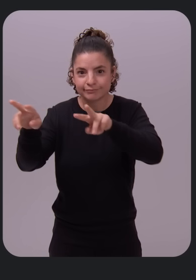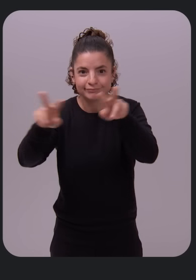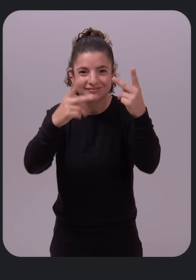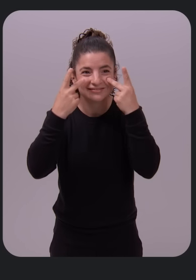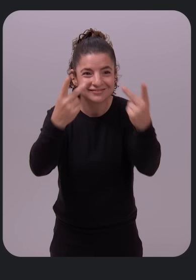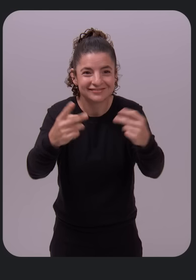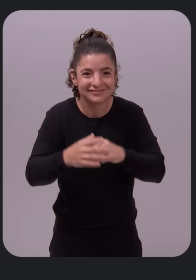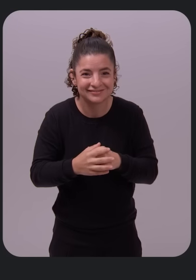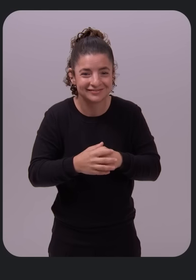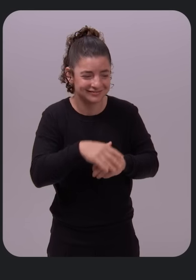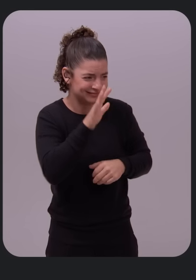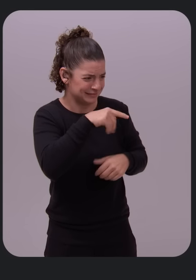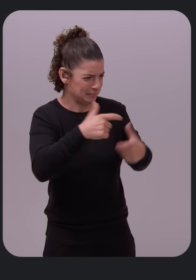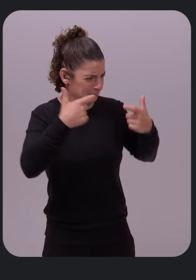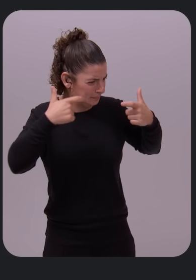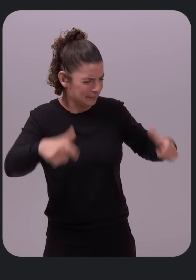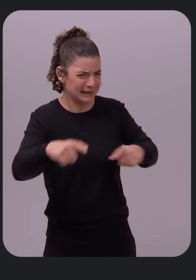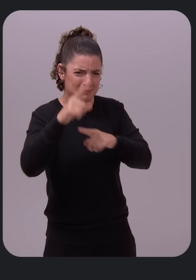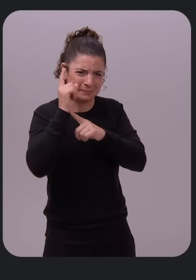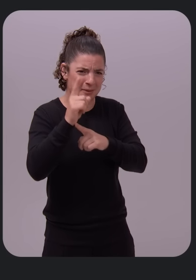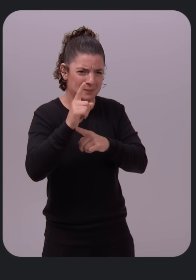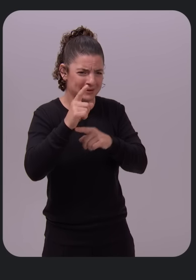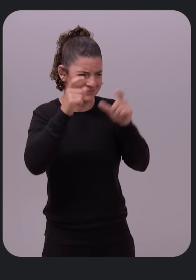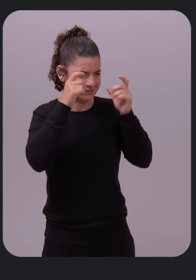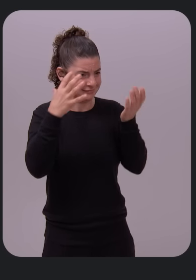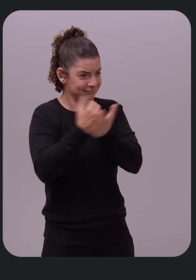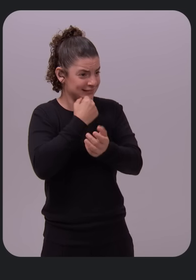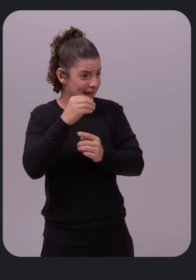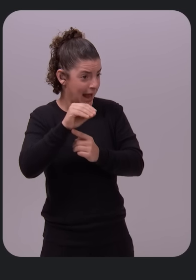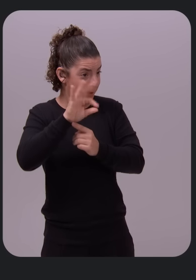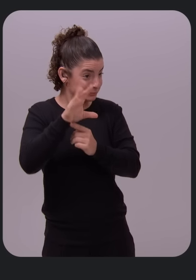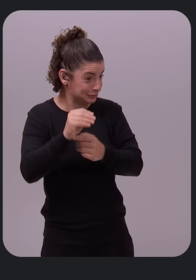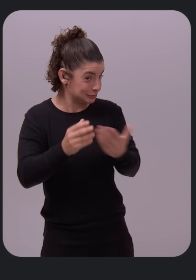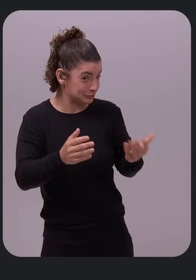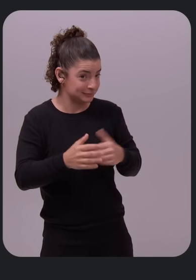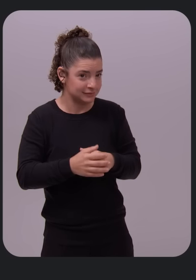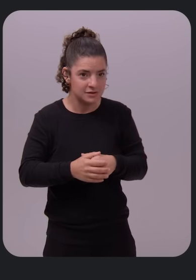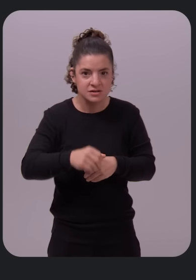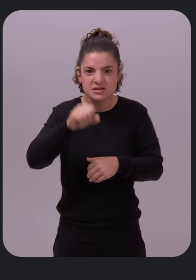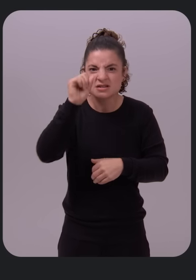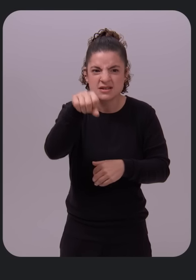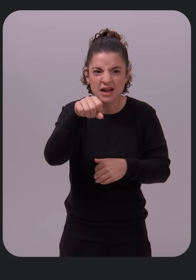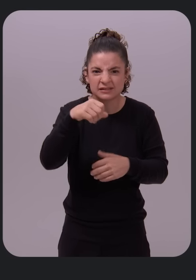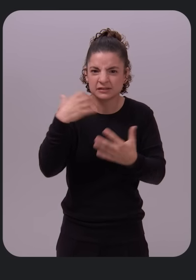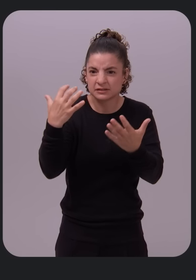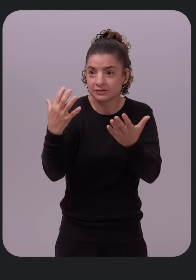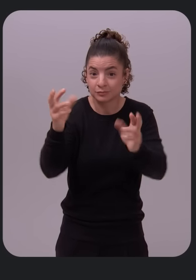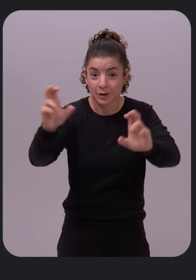OK, Nishtha, this is a big moment for glasses. Let's capture it. Yes, get ready for a quick photo, everyone.